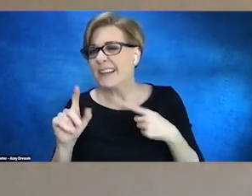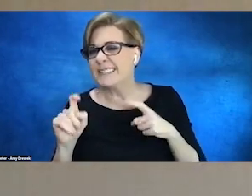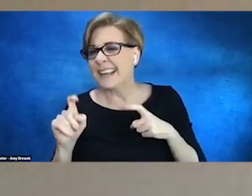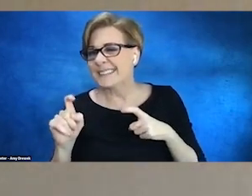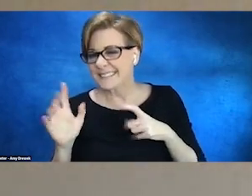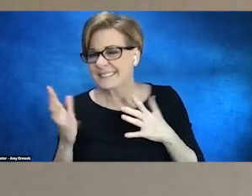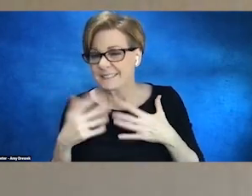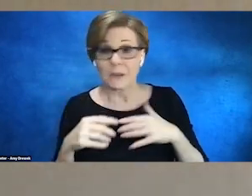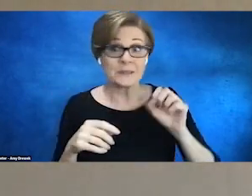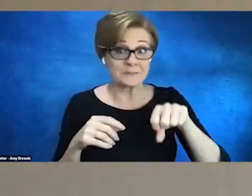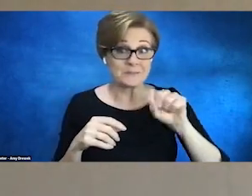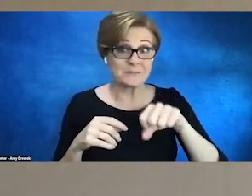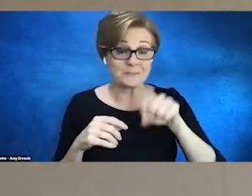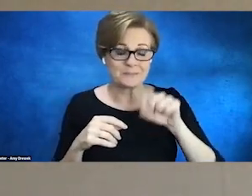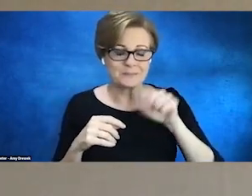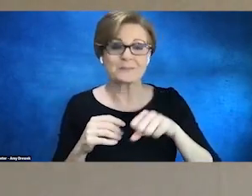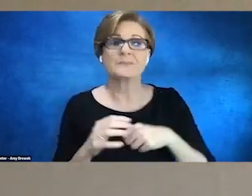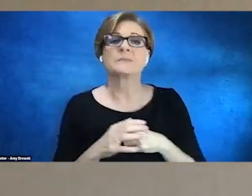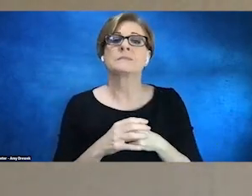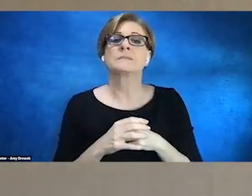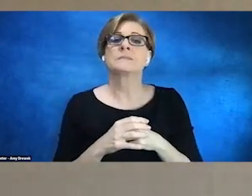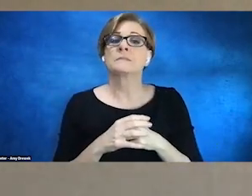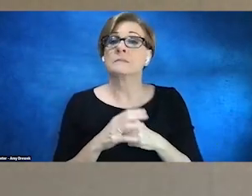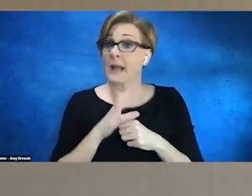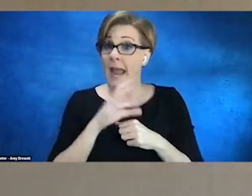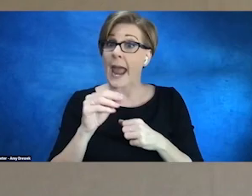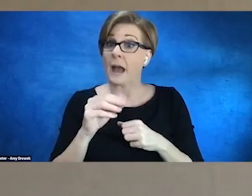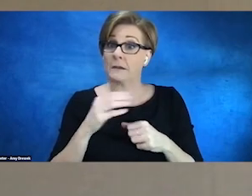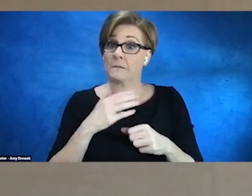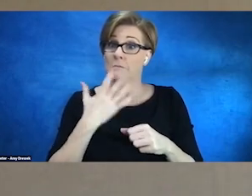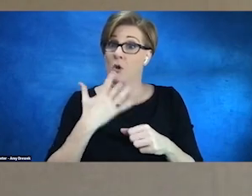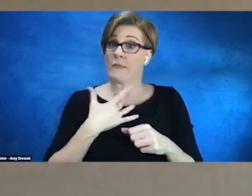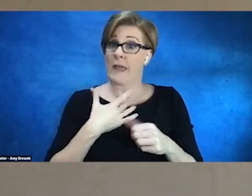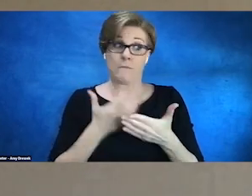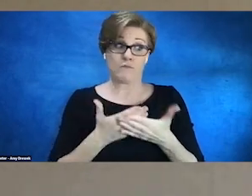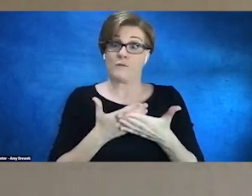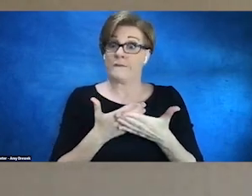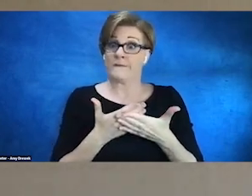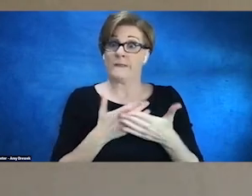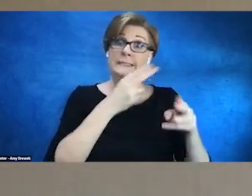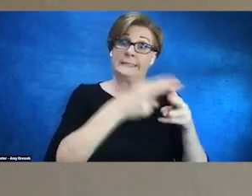am Mary Test voter today so I'm going to say yes and this is my birthday so I'm going to proceed